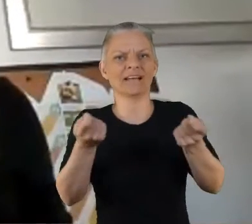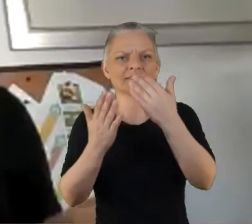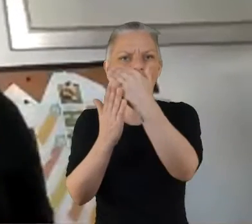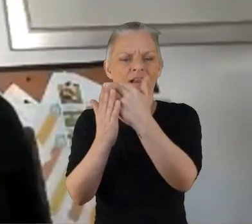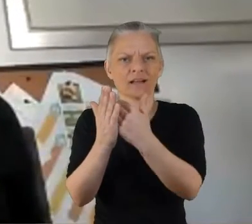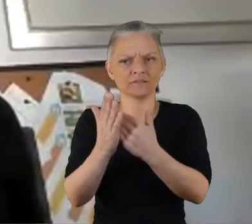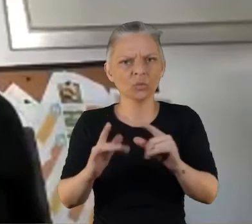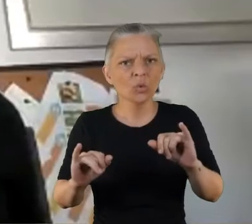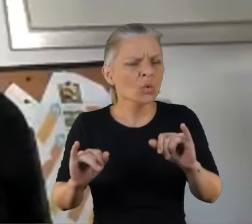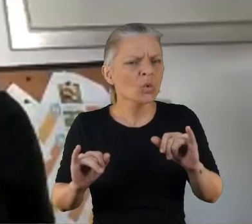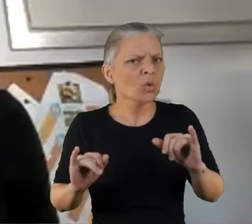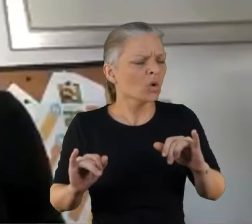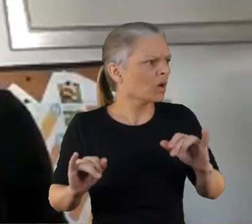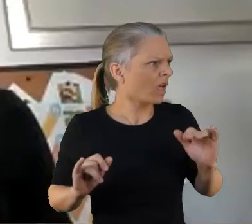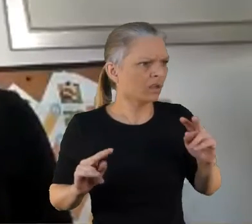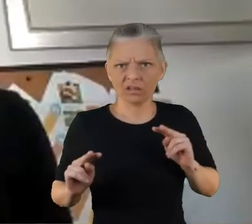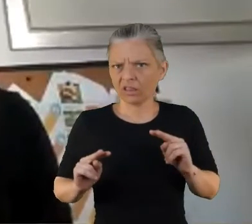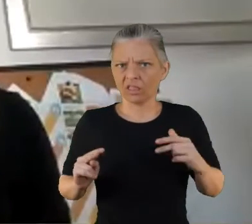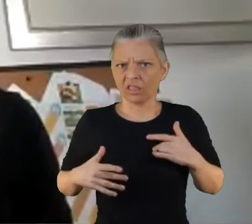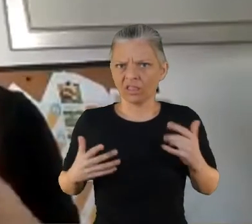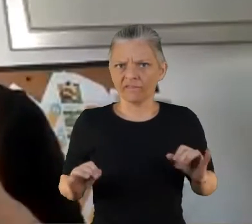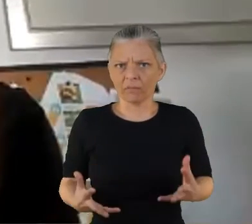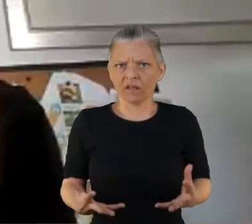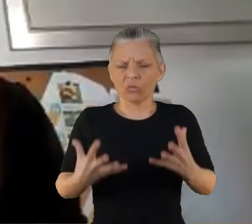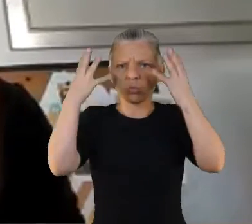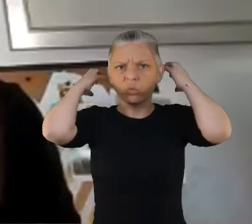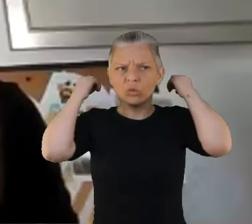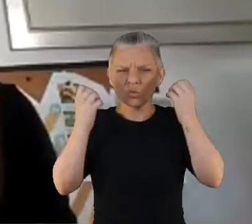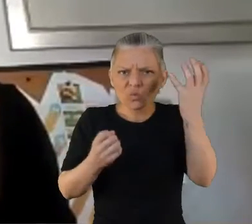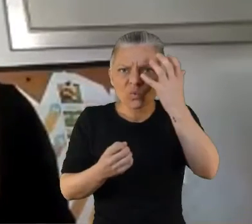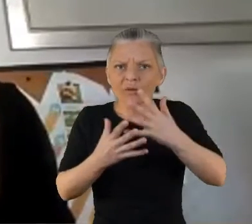were just starting out as a peer facilitator or whether or not you were running peer groups and